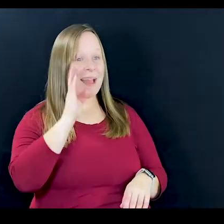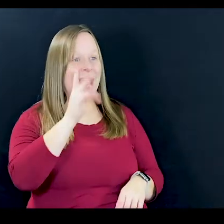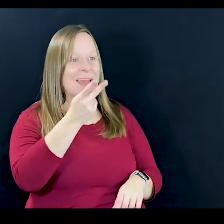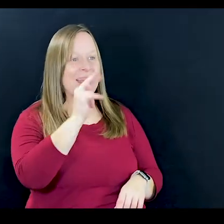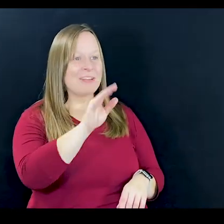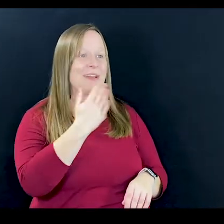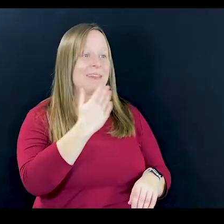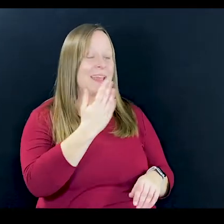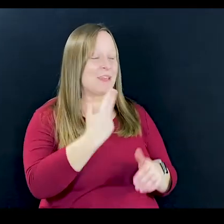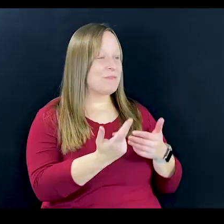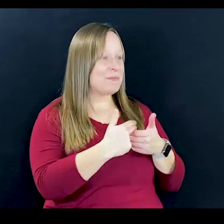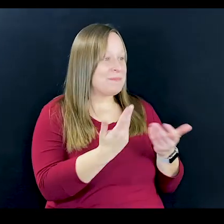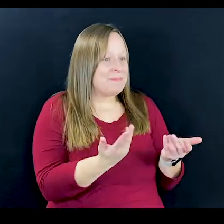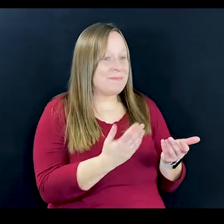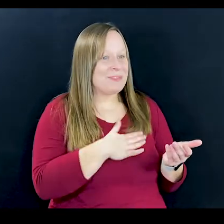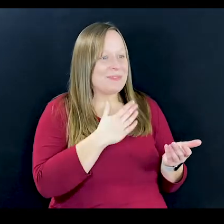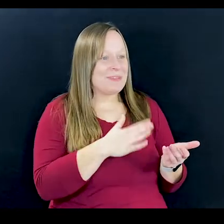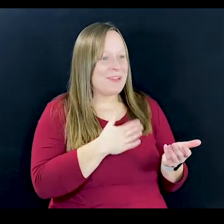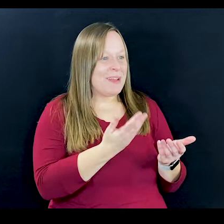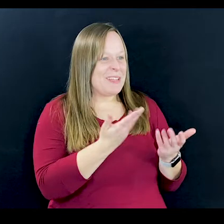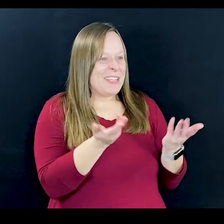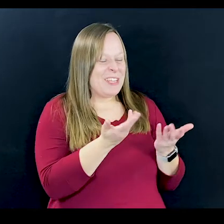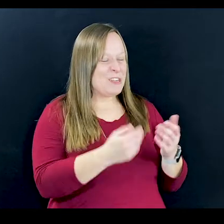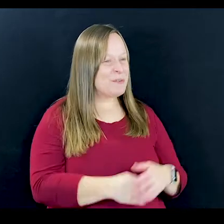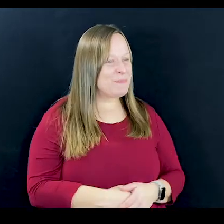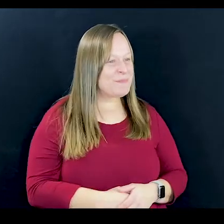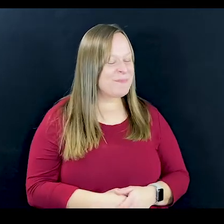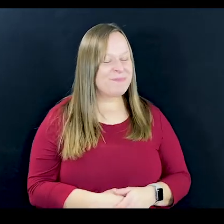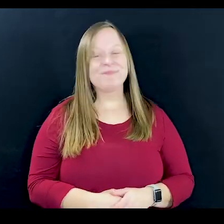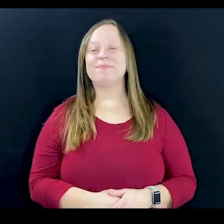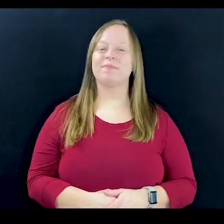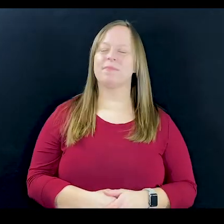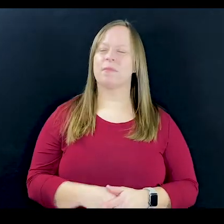Hi, Katrin thank you, it's great to be joining you on the podcast.